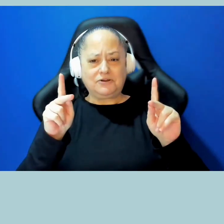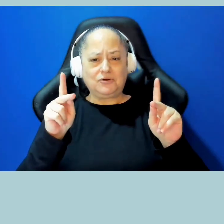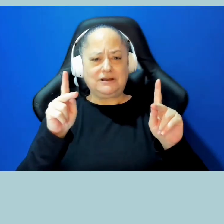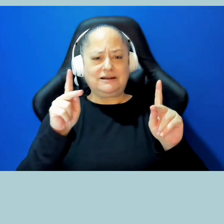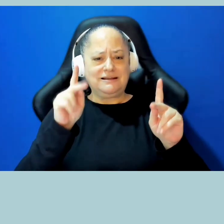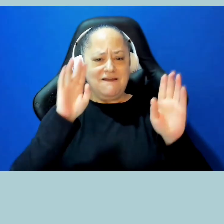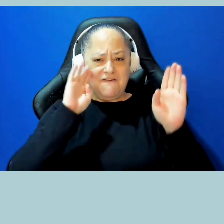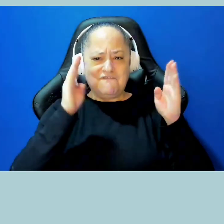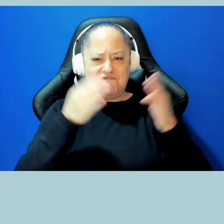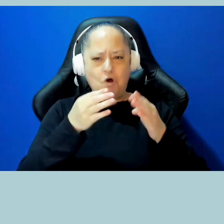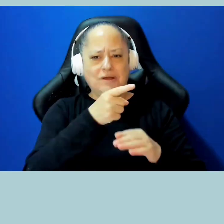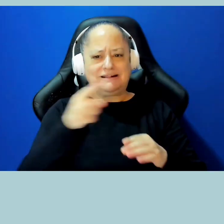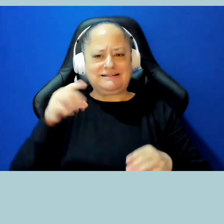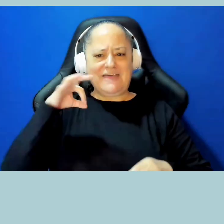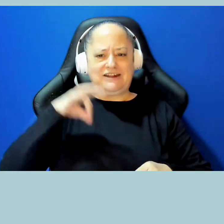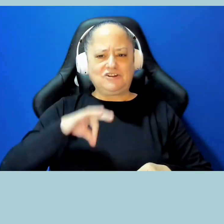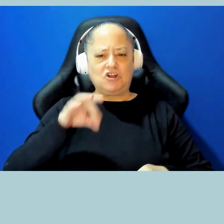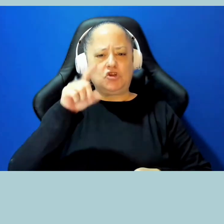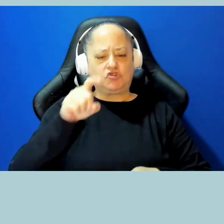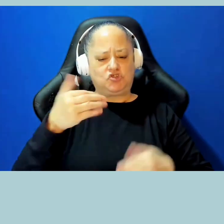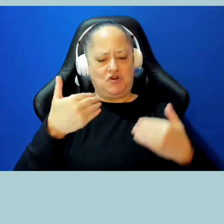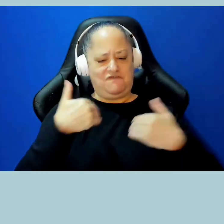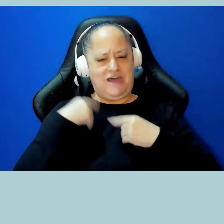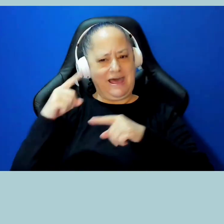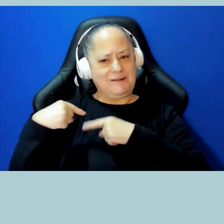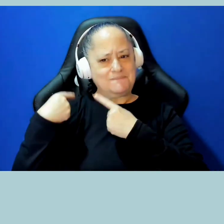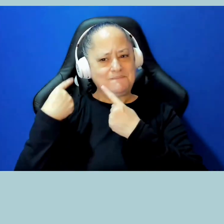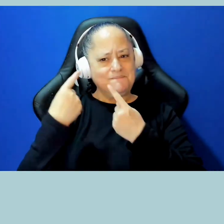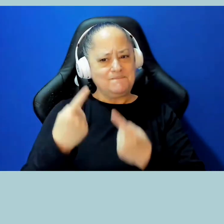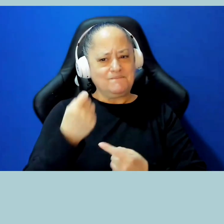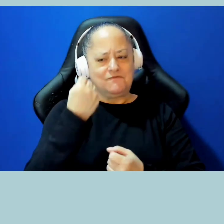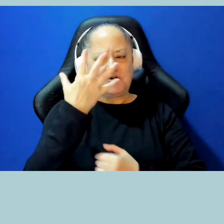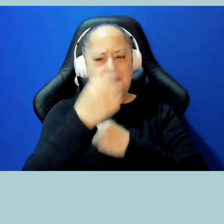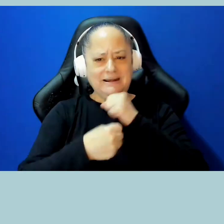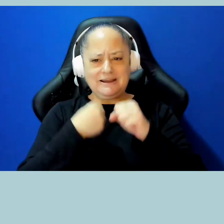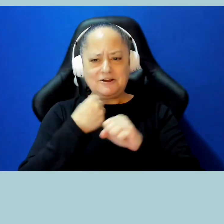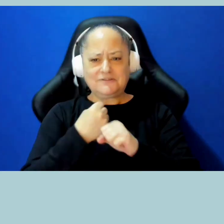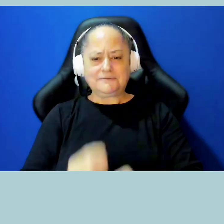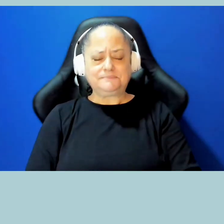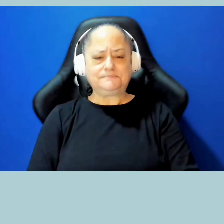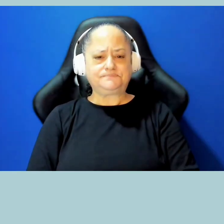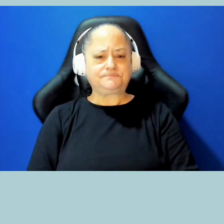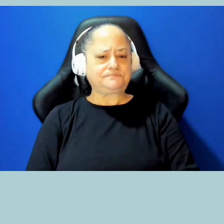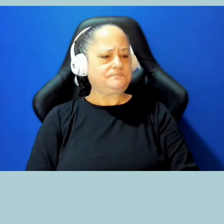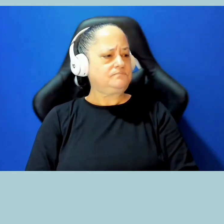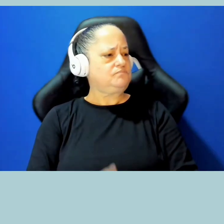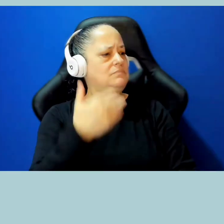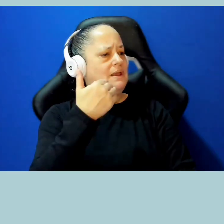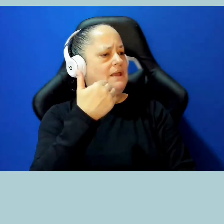that they deserve and should have had for many years. Thank you. I think we have time for a couple more questions.